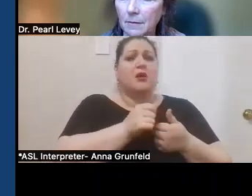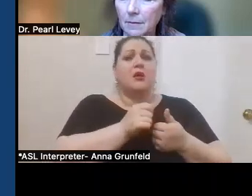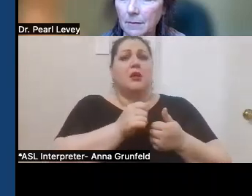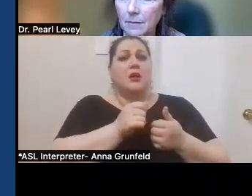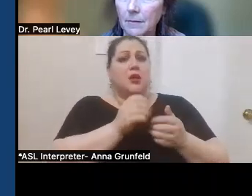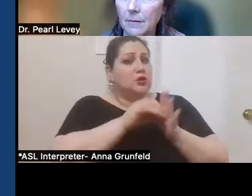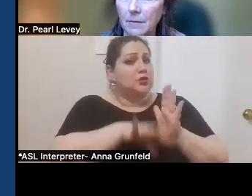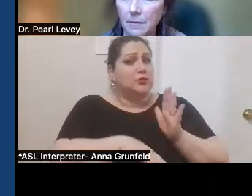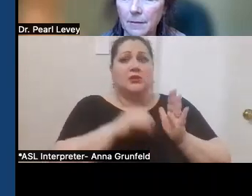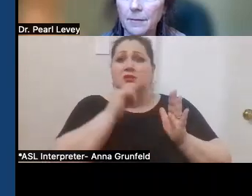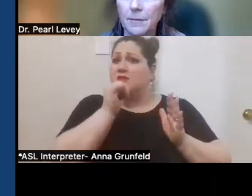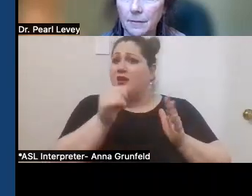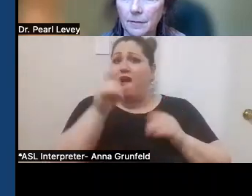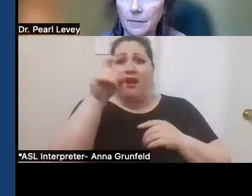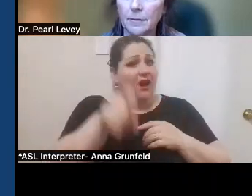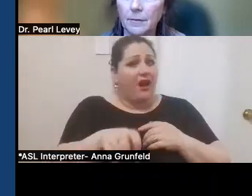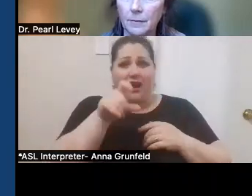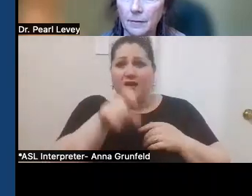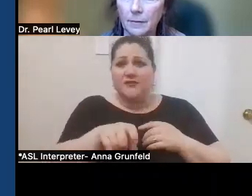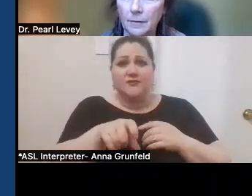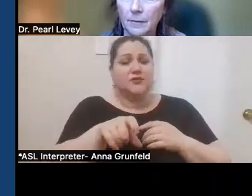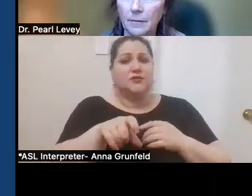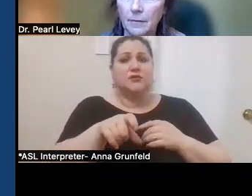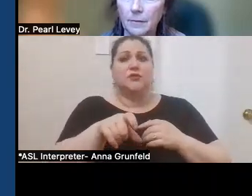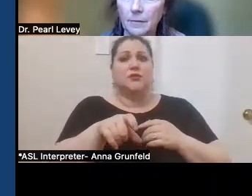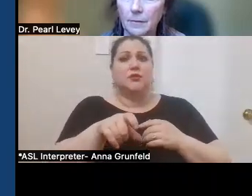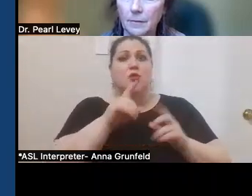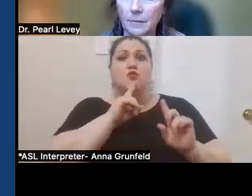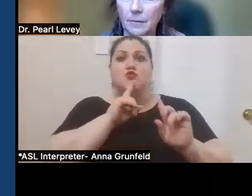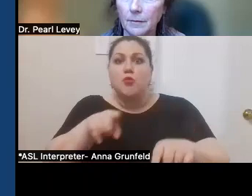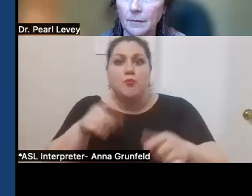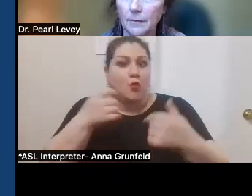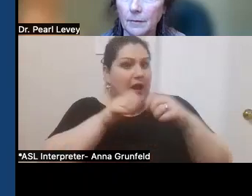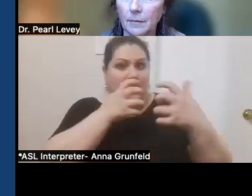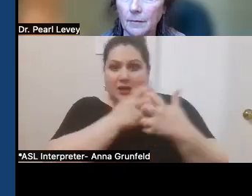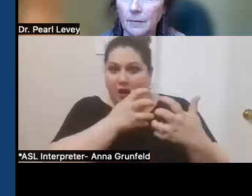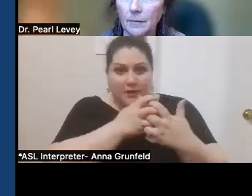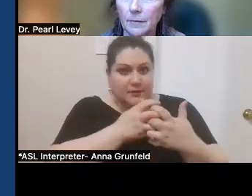in their in their CARMS application, that they don't have to disclose those at any point.